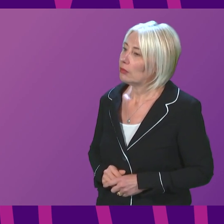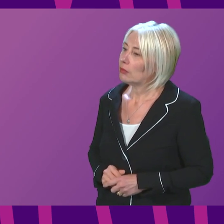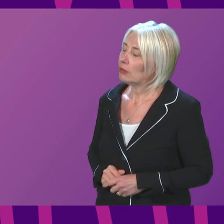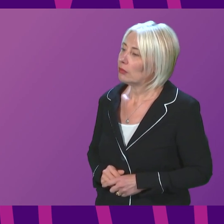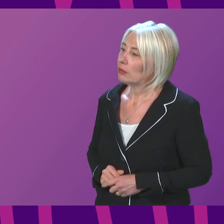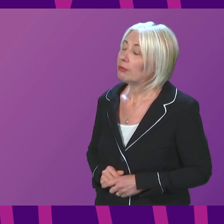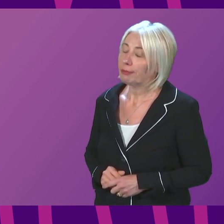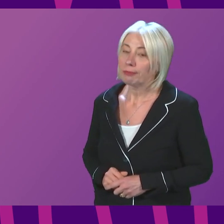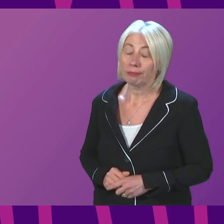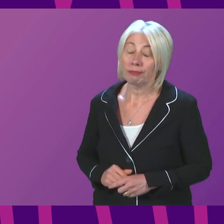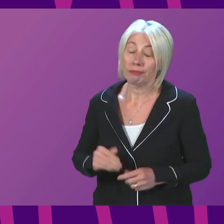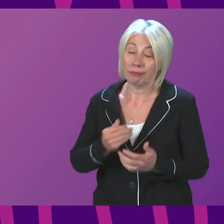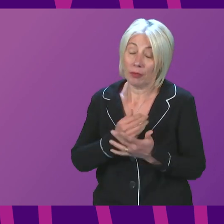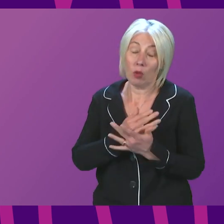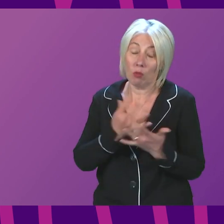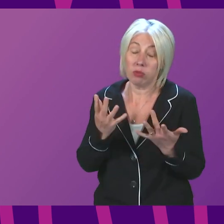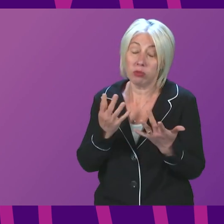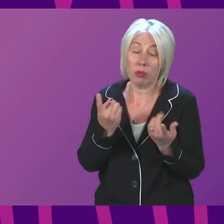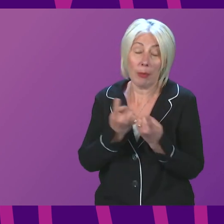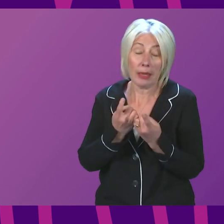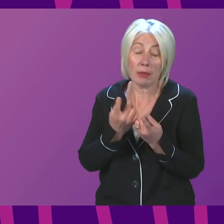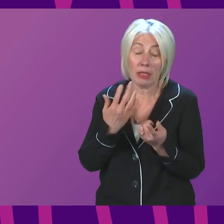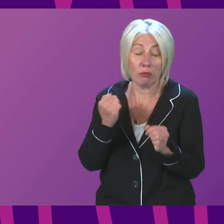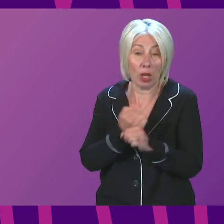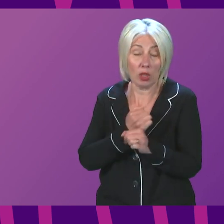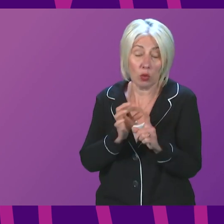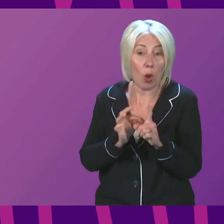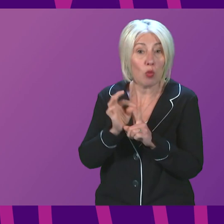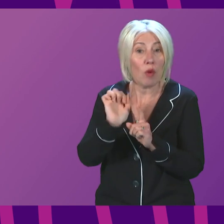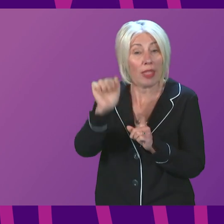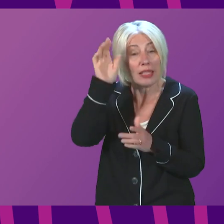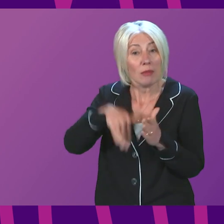A wealth of measures have been taken to improve the experience of women who have suffered